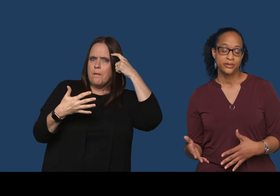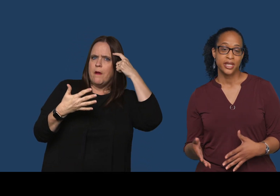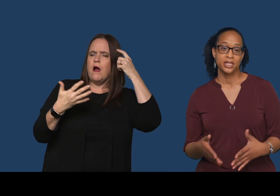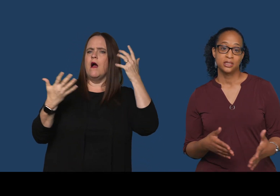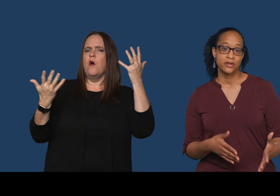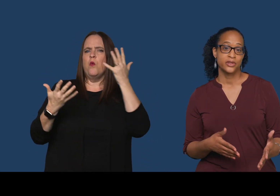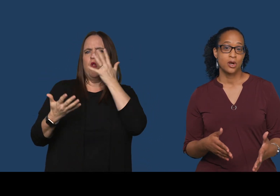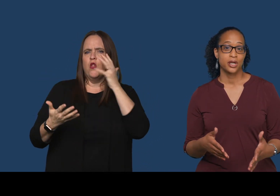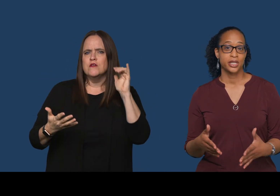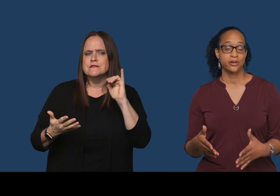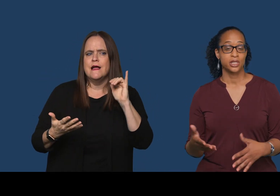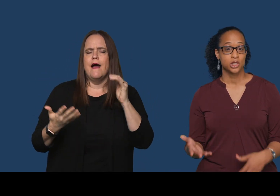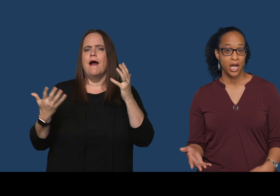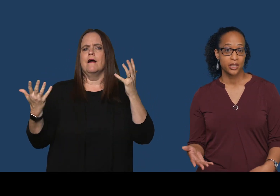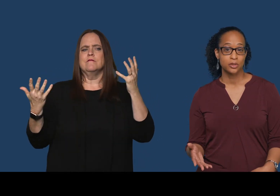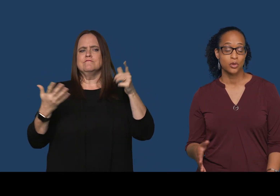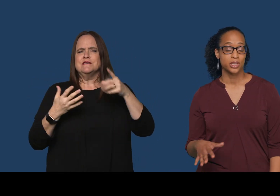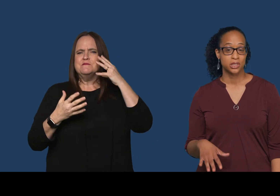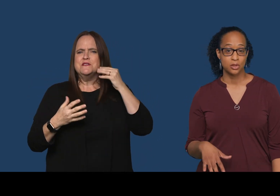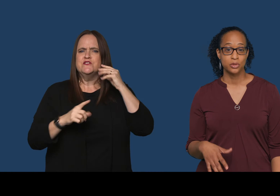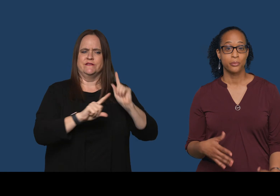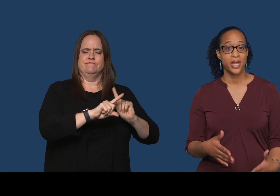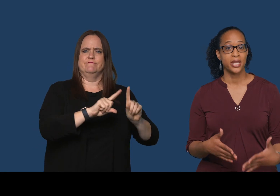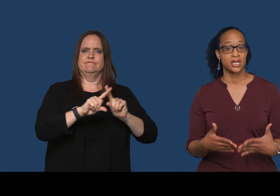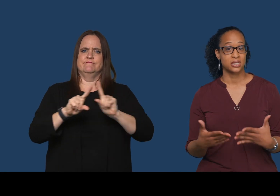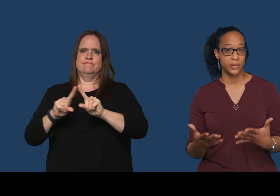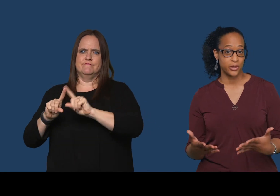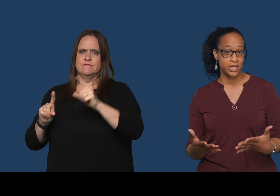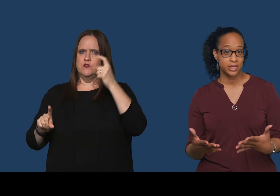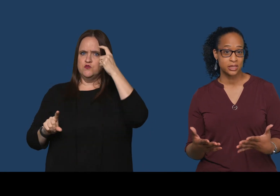that a deaf and hard-of-hearing child or adult may experience.